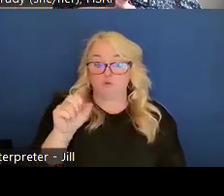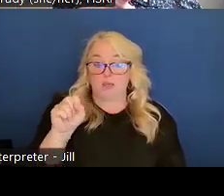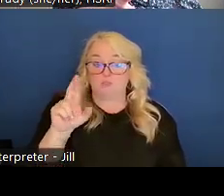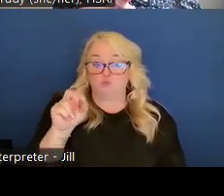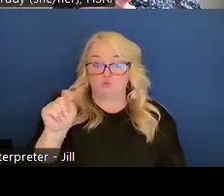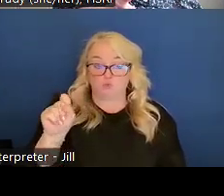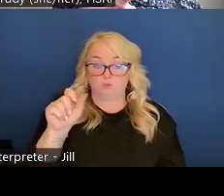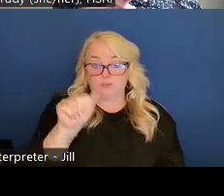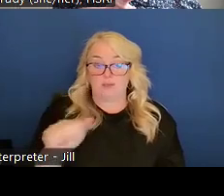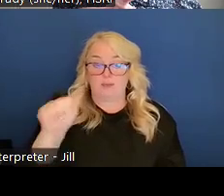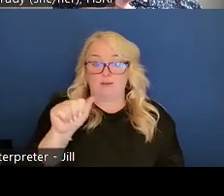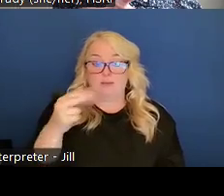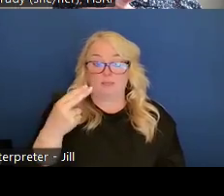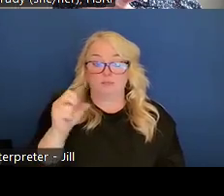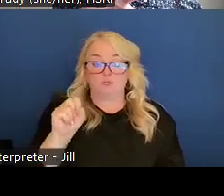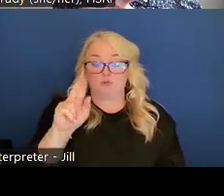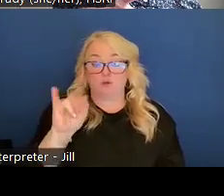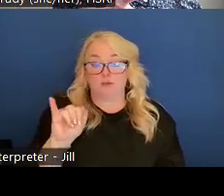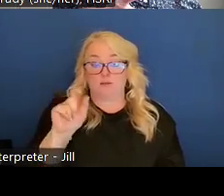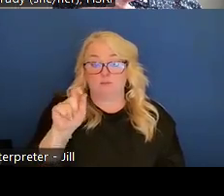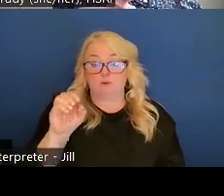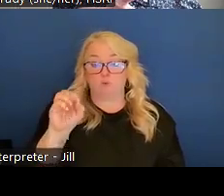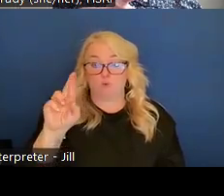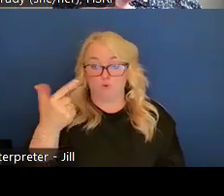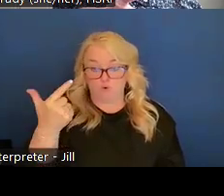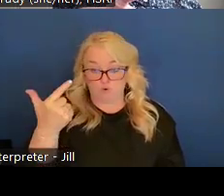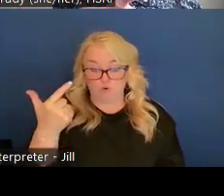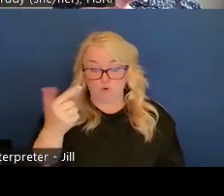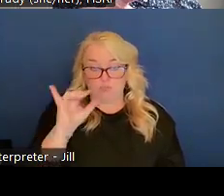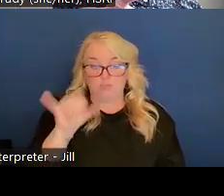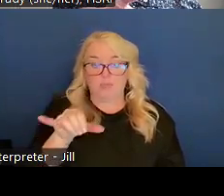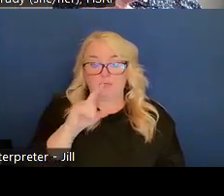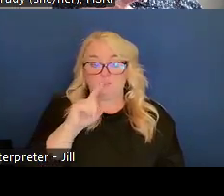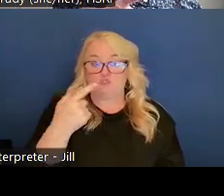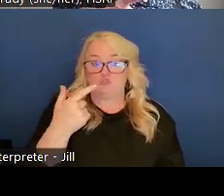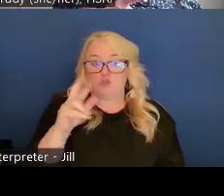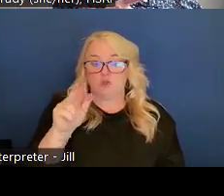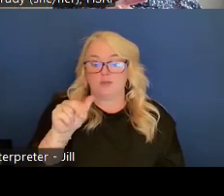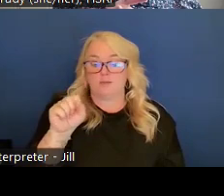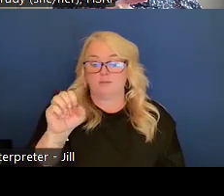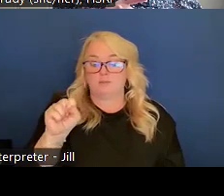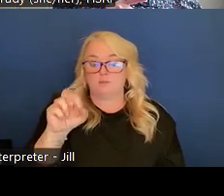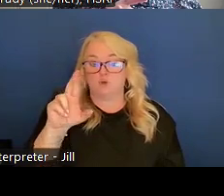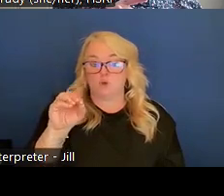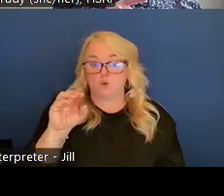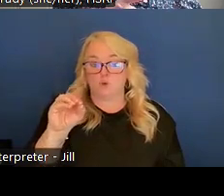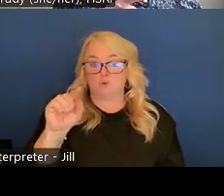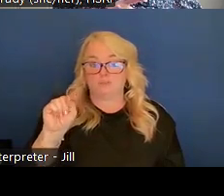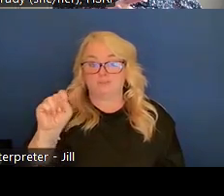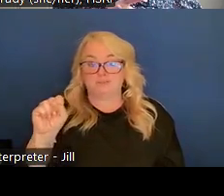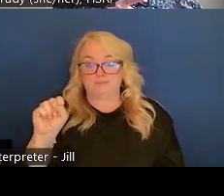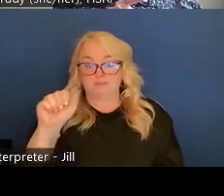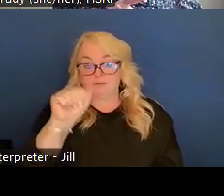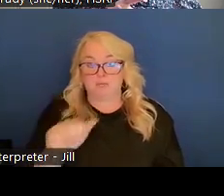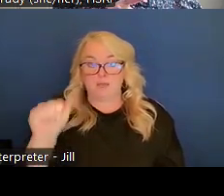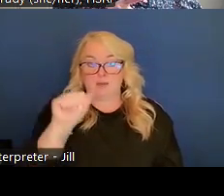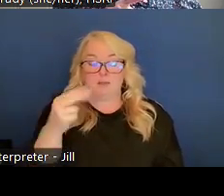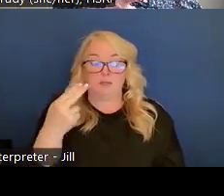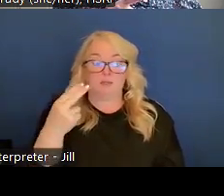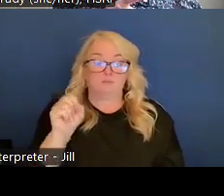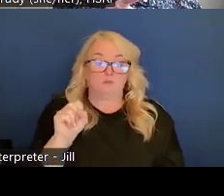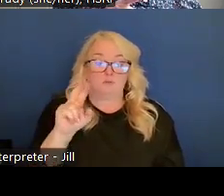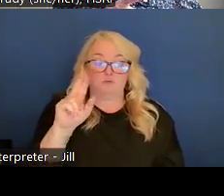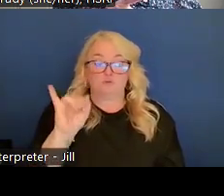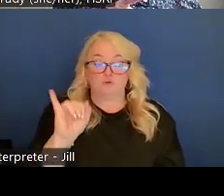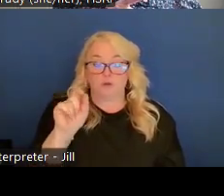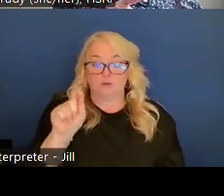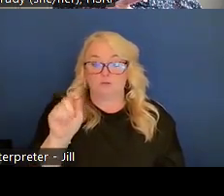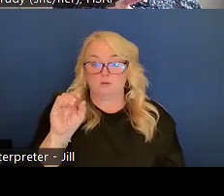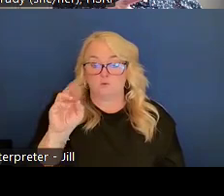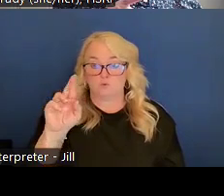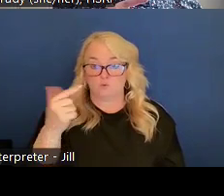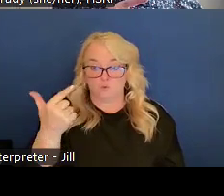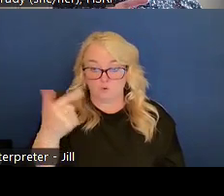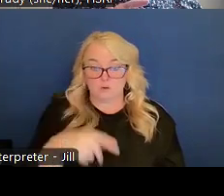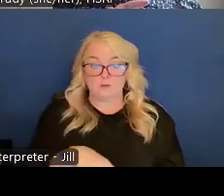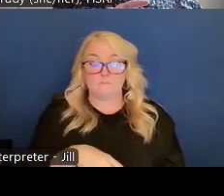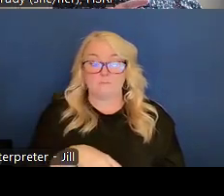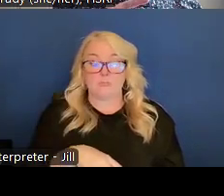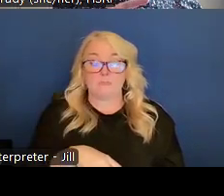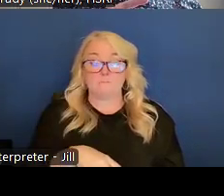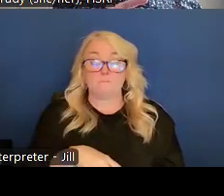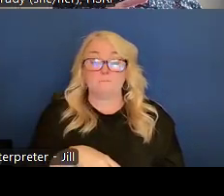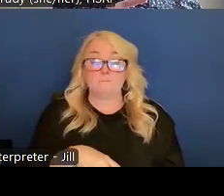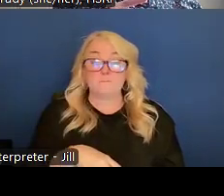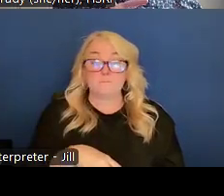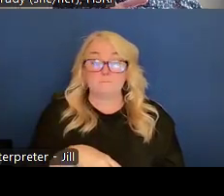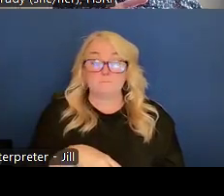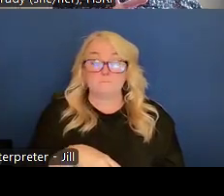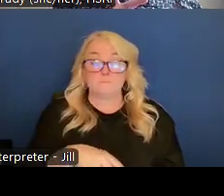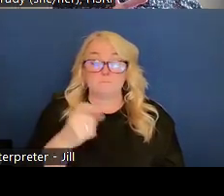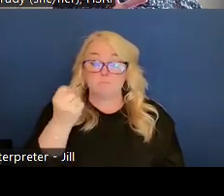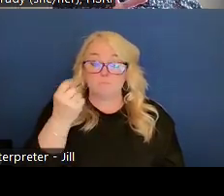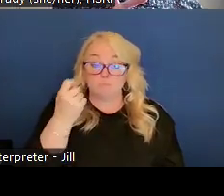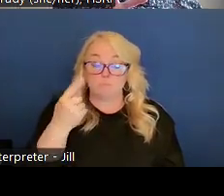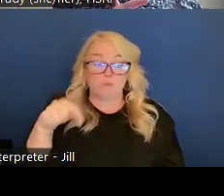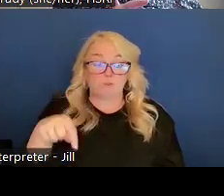at grassroots@hsri.org. Our webinars are not officially